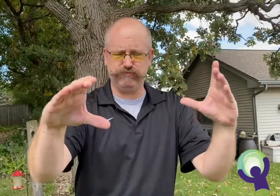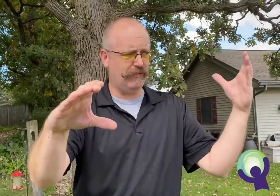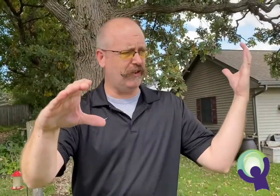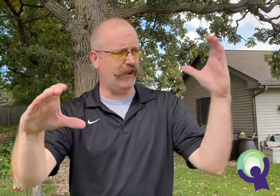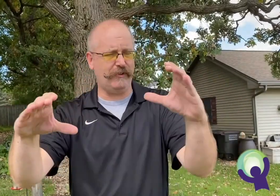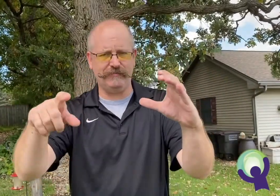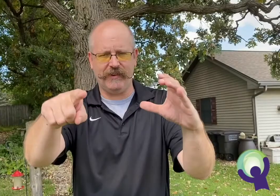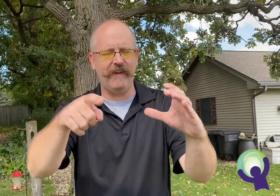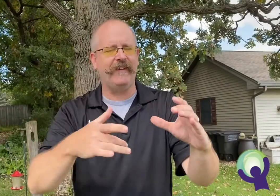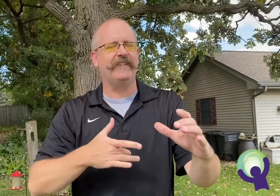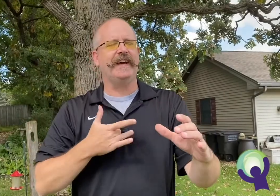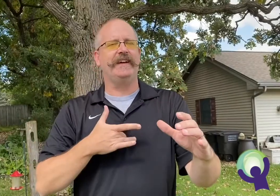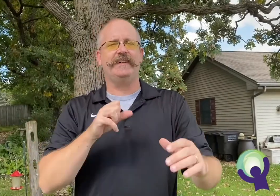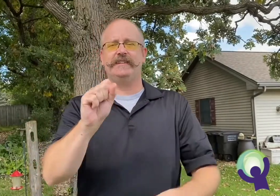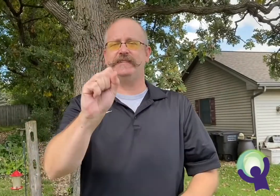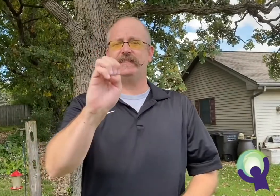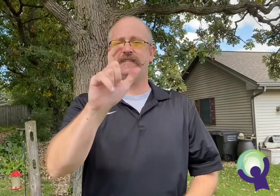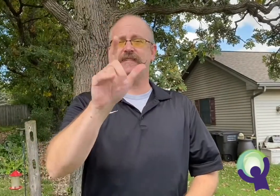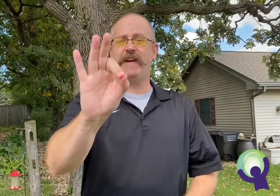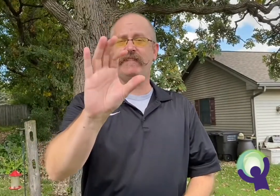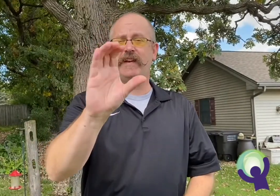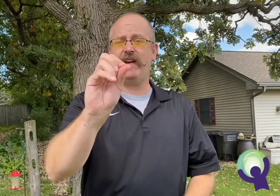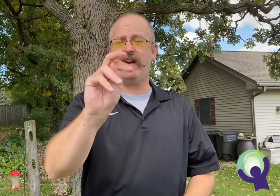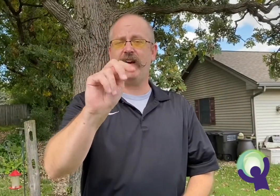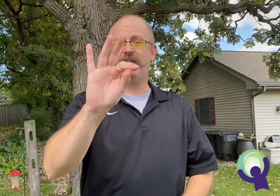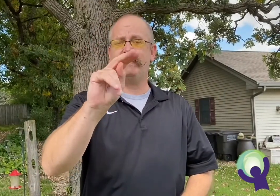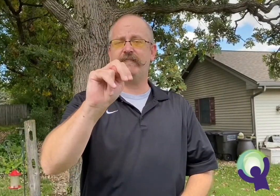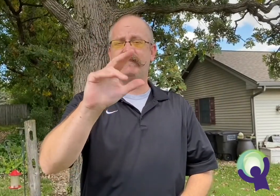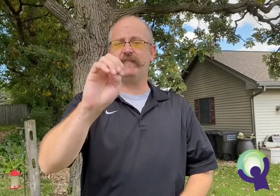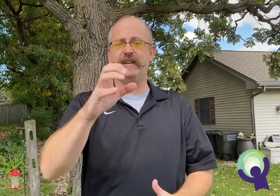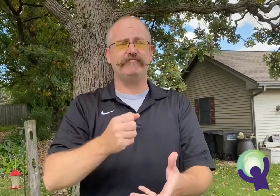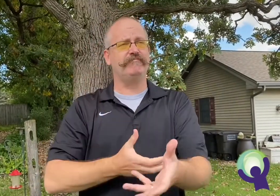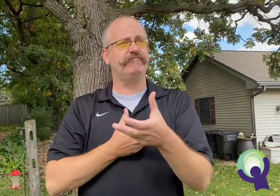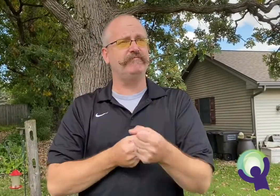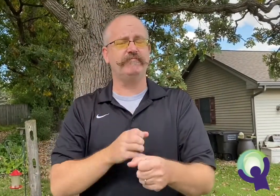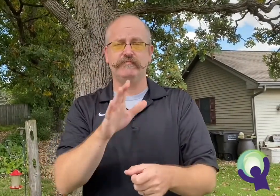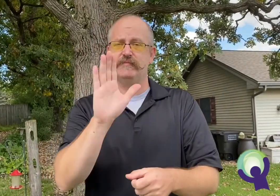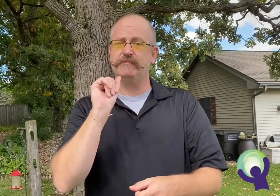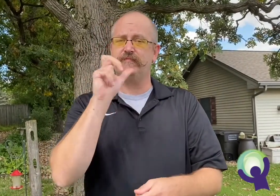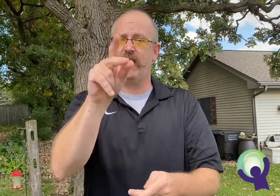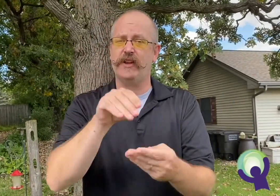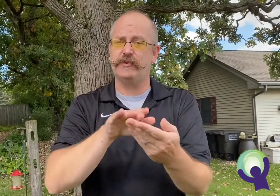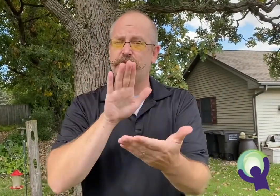so that you have the building blocks to become self-confident in yourself when